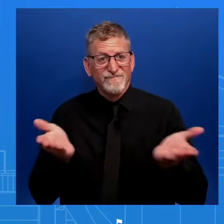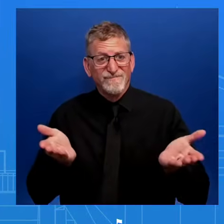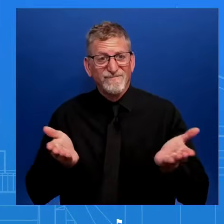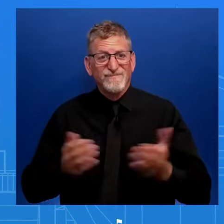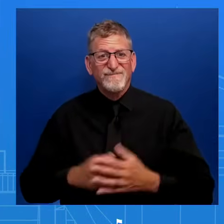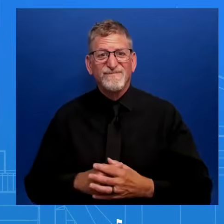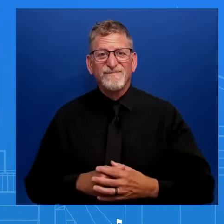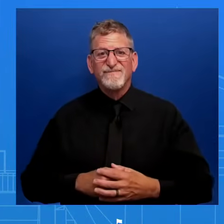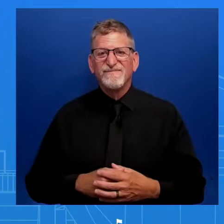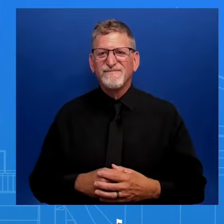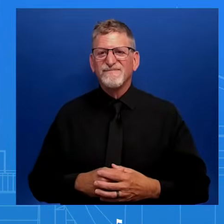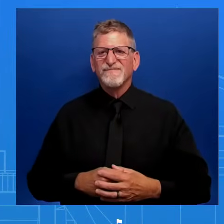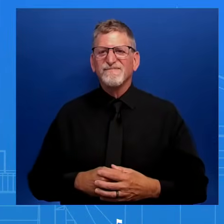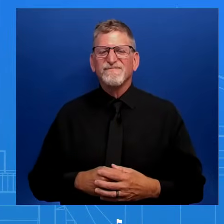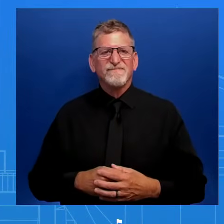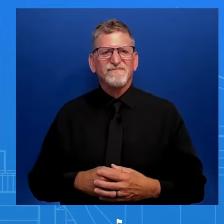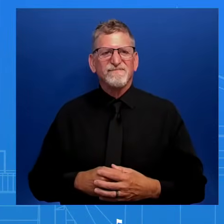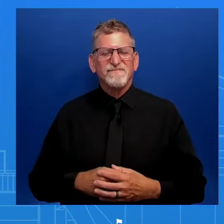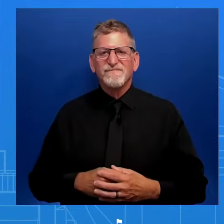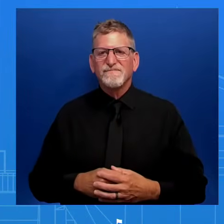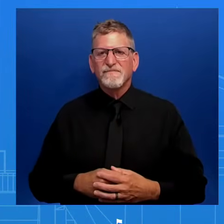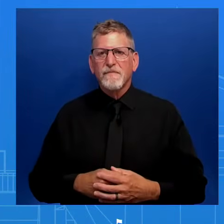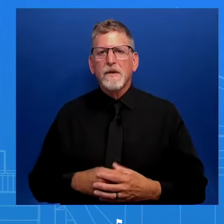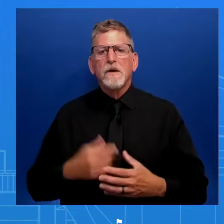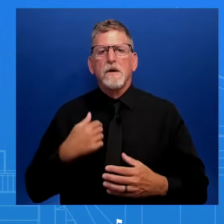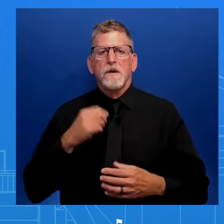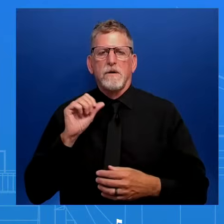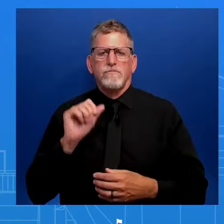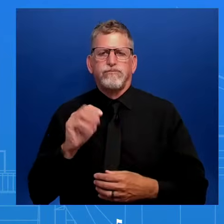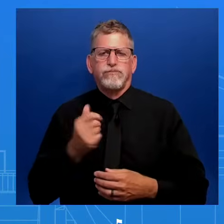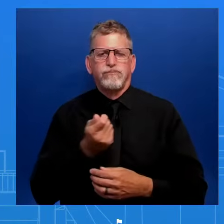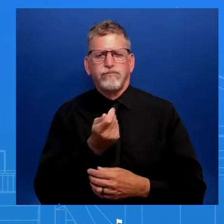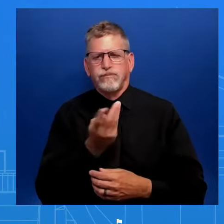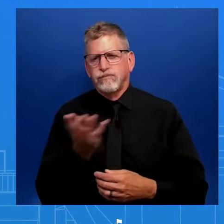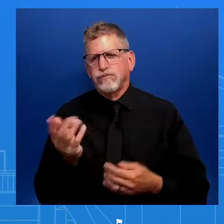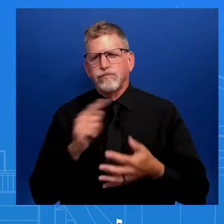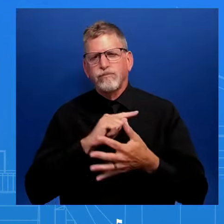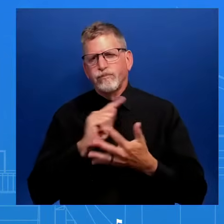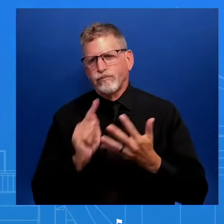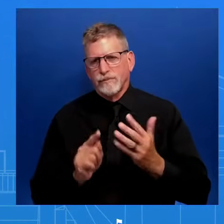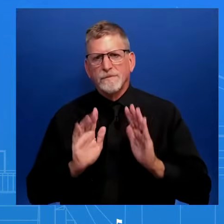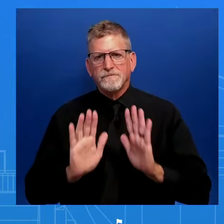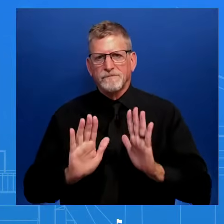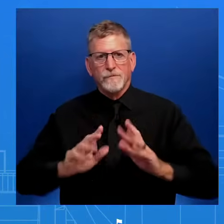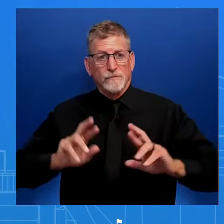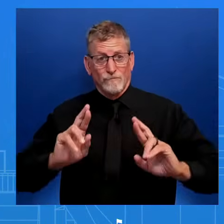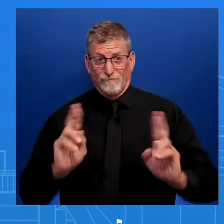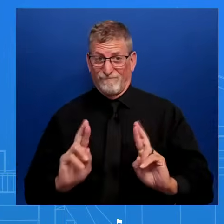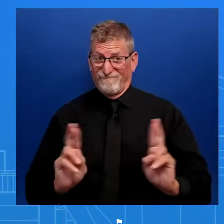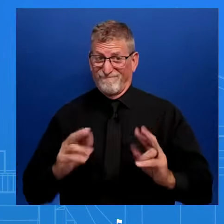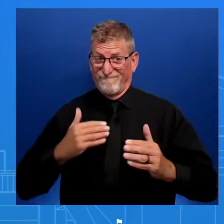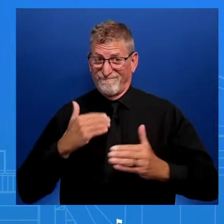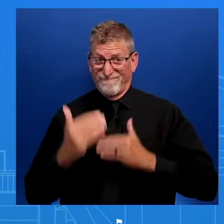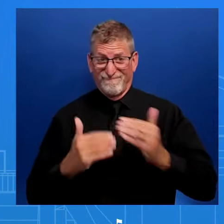what the official policy is on those matters and why it has changed over this administration versus years past.